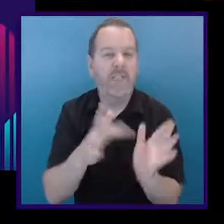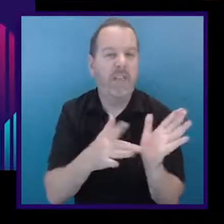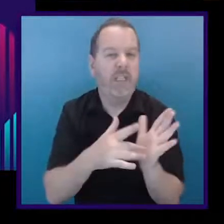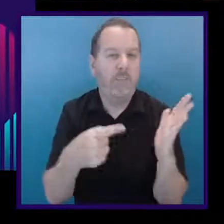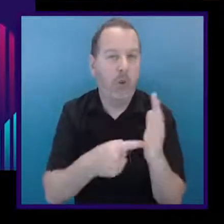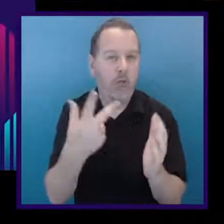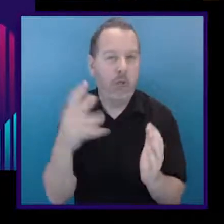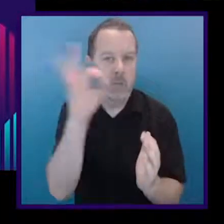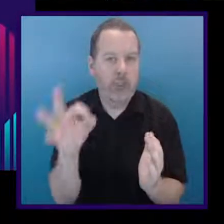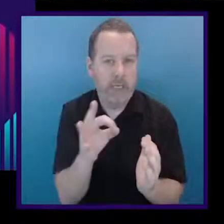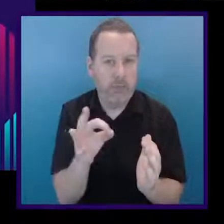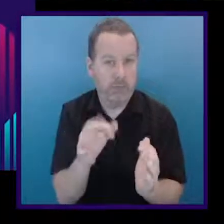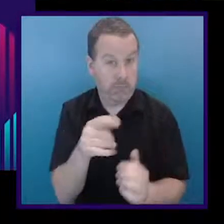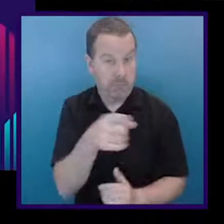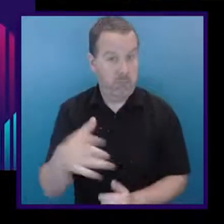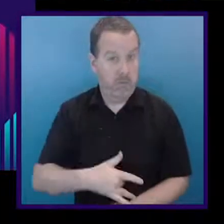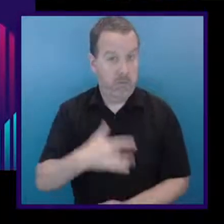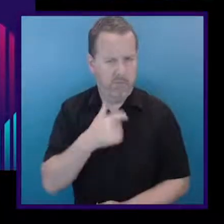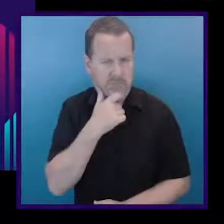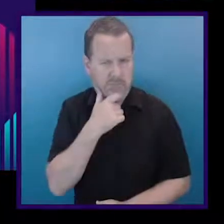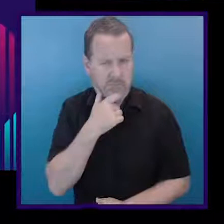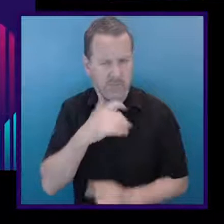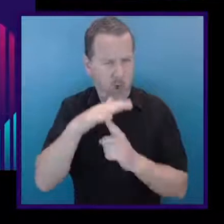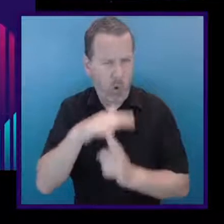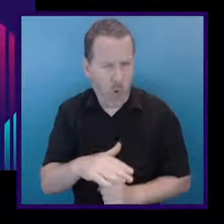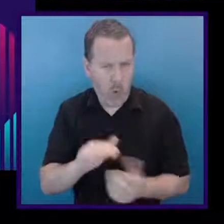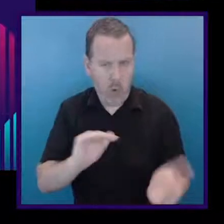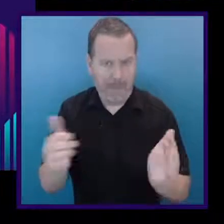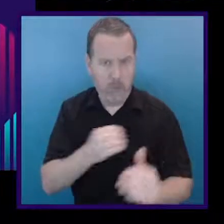comparison to the post primary, but it is in line with the survey response rate that